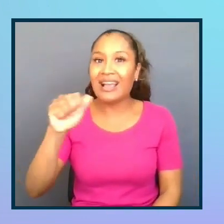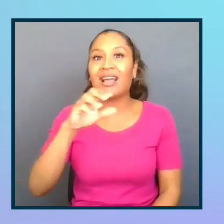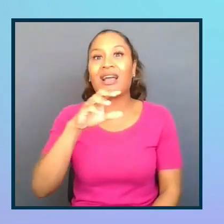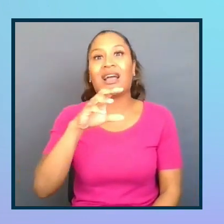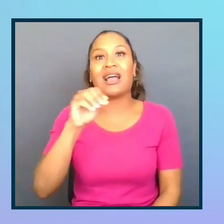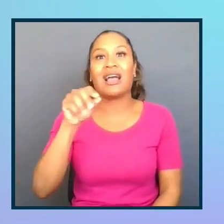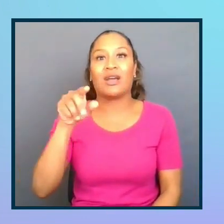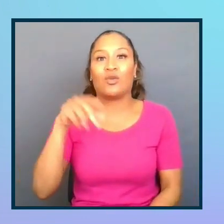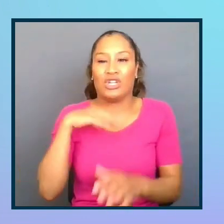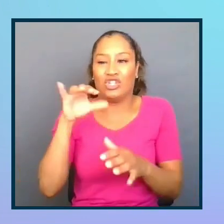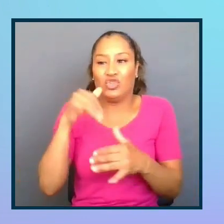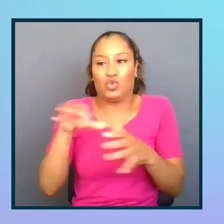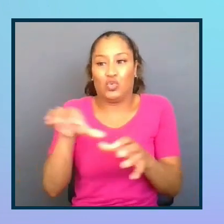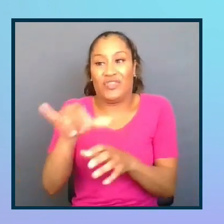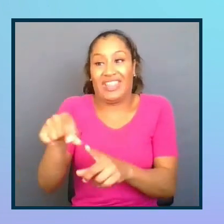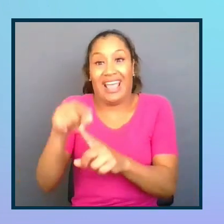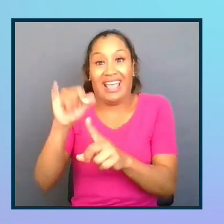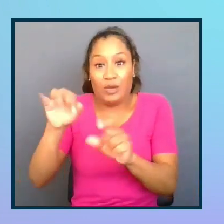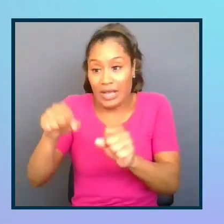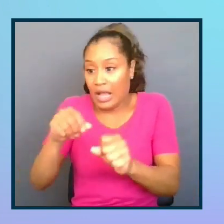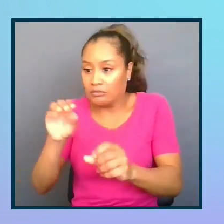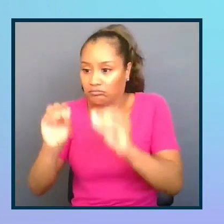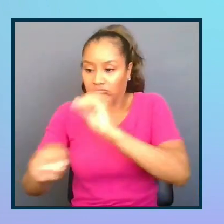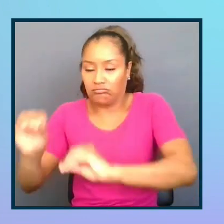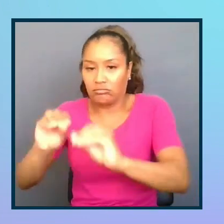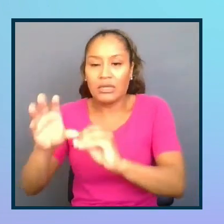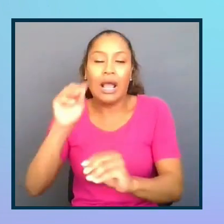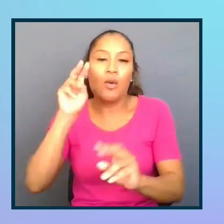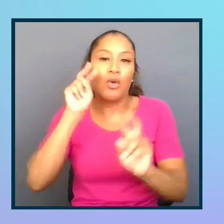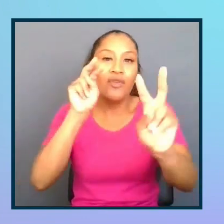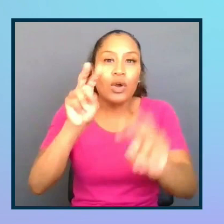we're also looking forward 2.2 and three